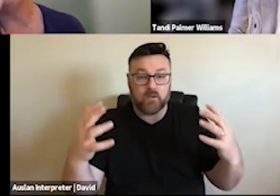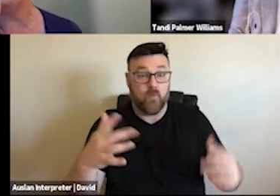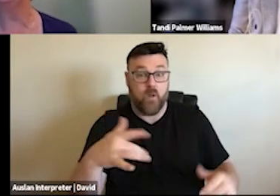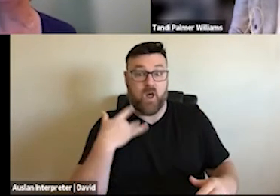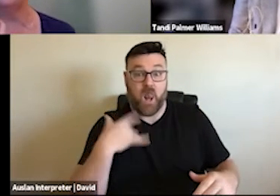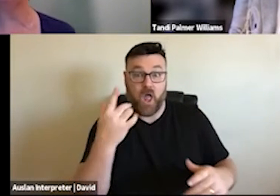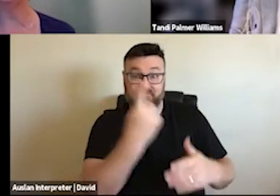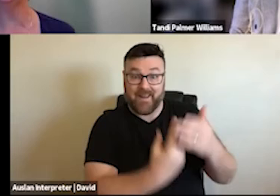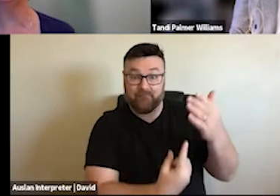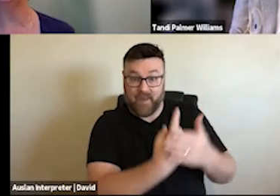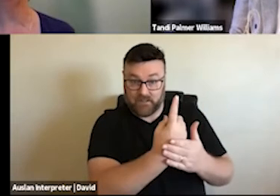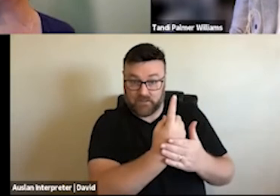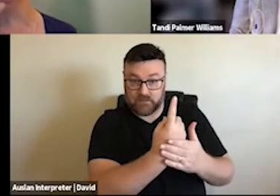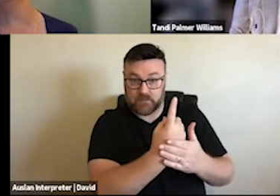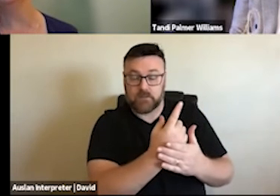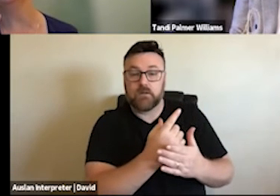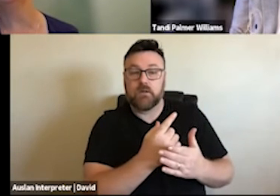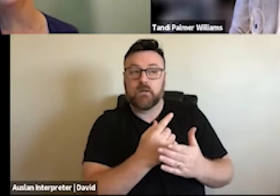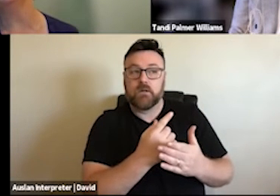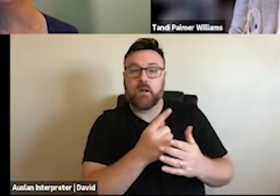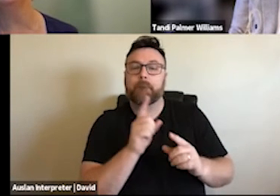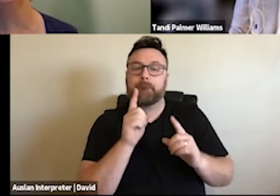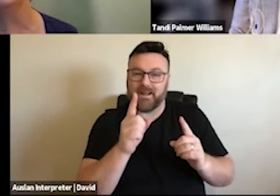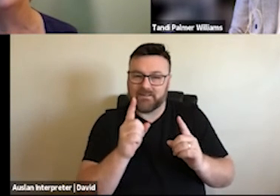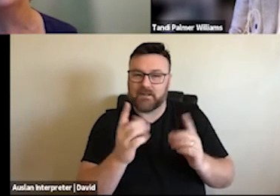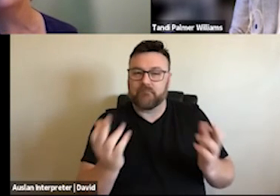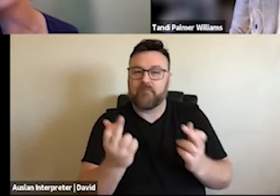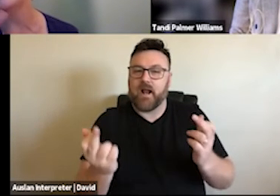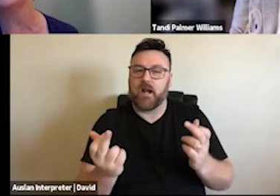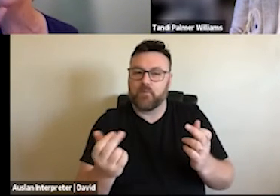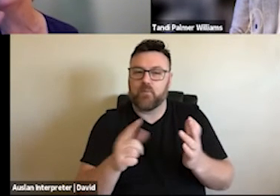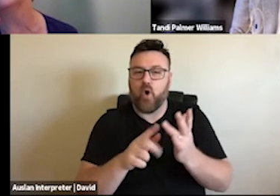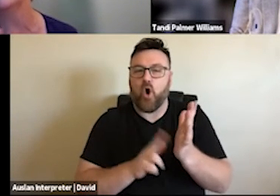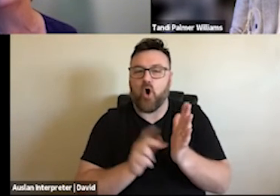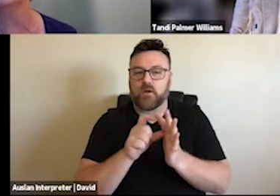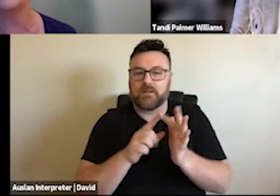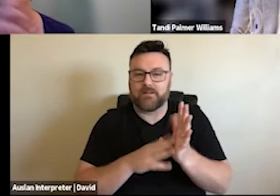that feeling of an event but that it's been available on-demand for a catch-up. Afterwards.